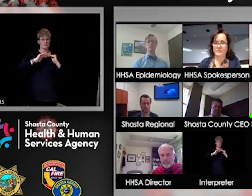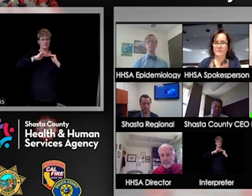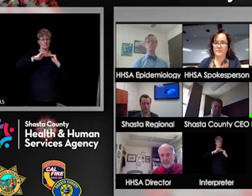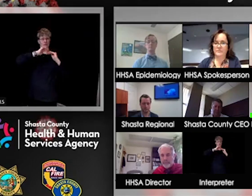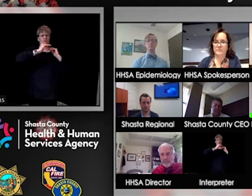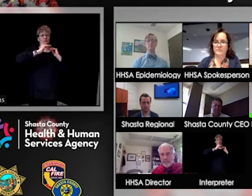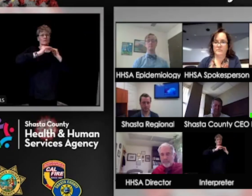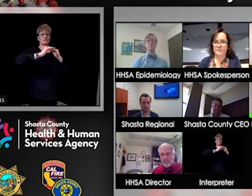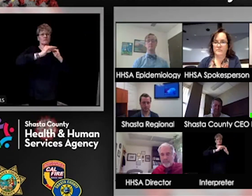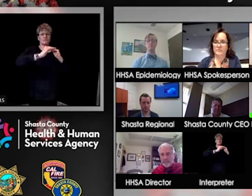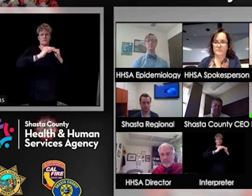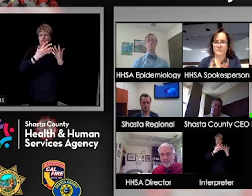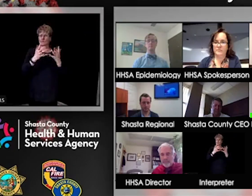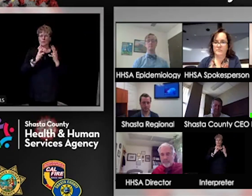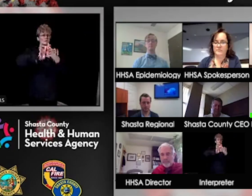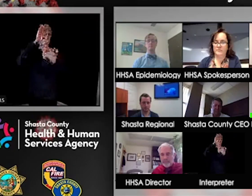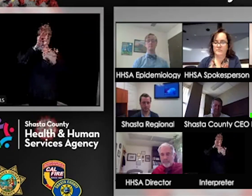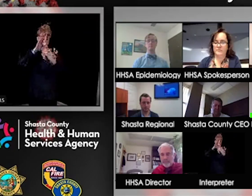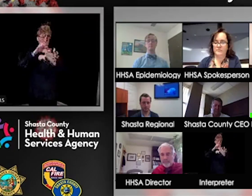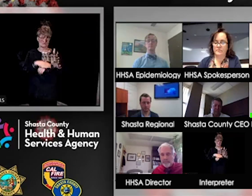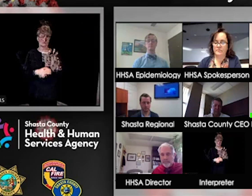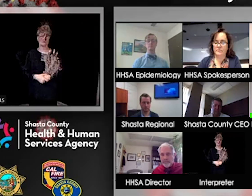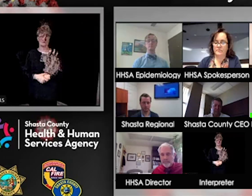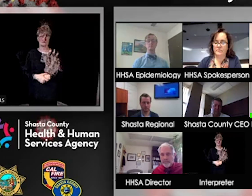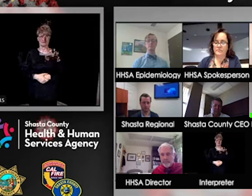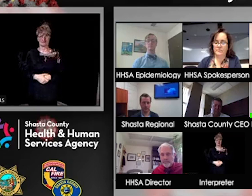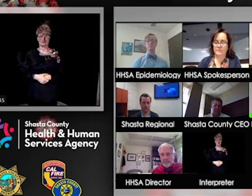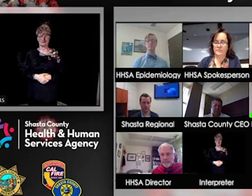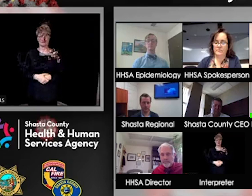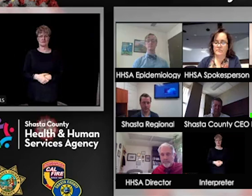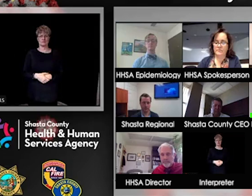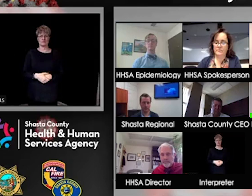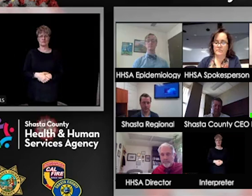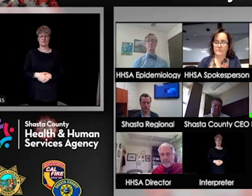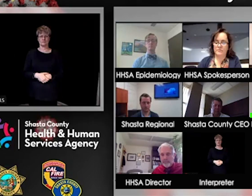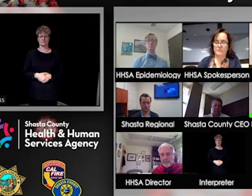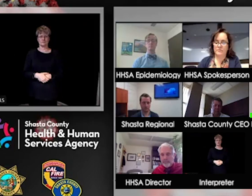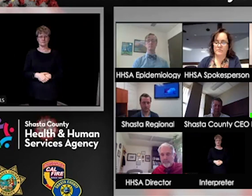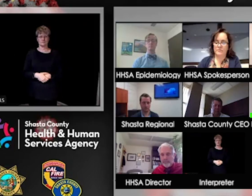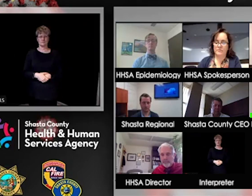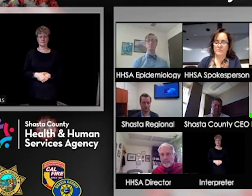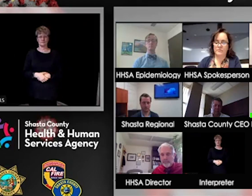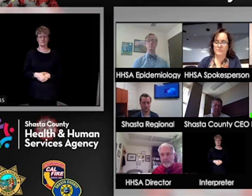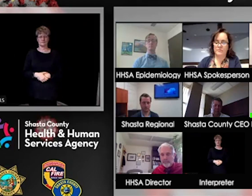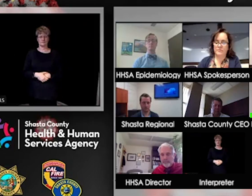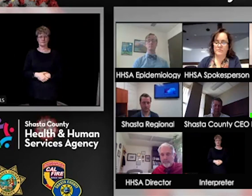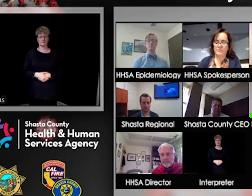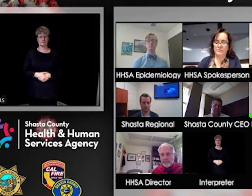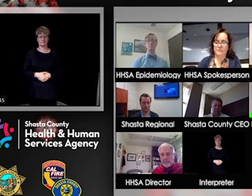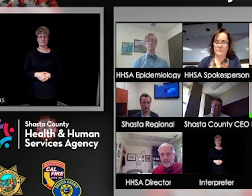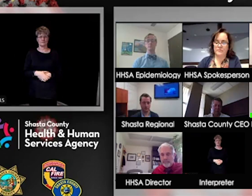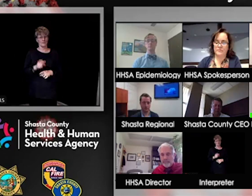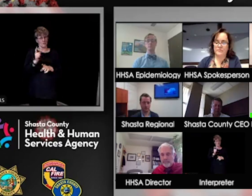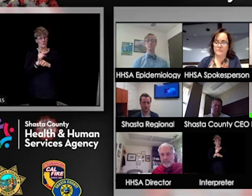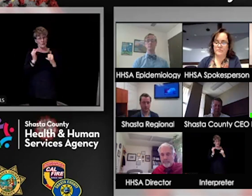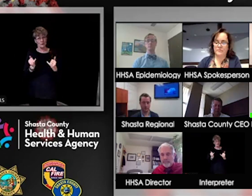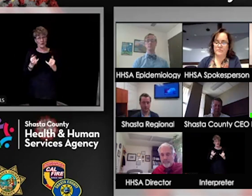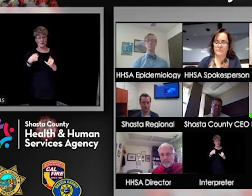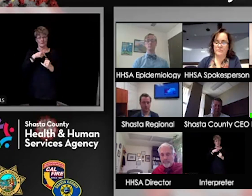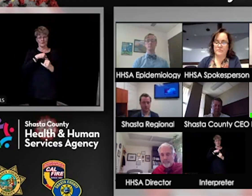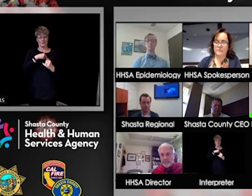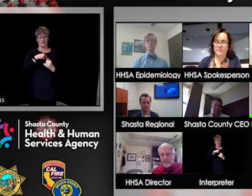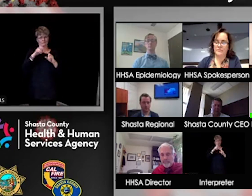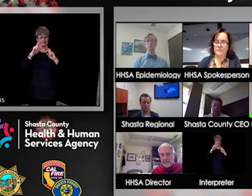as we're monitoring those numbers in preparing for an ultimately some gradual loosening of